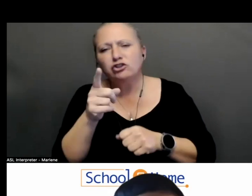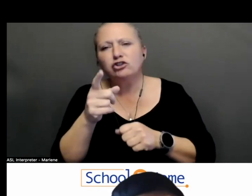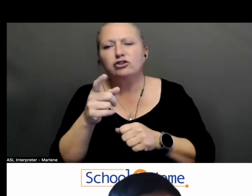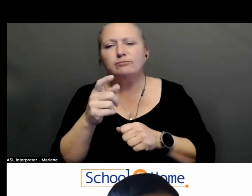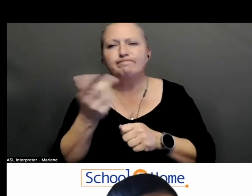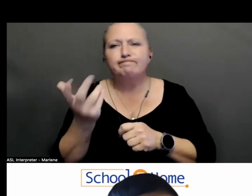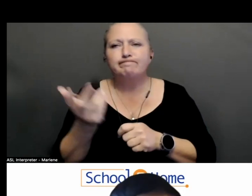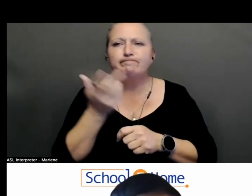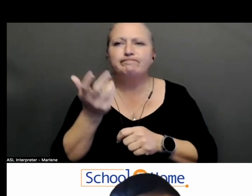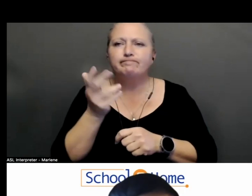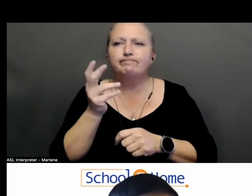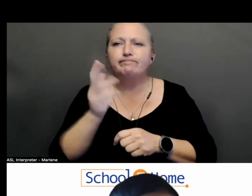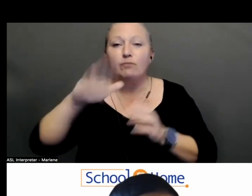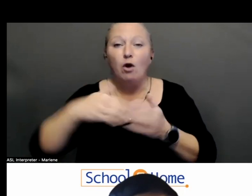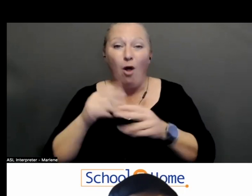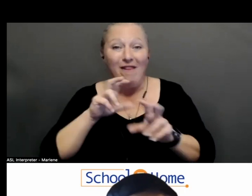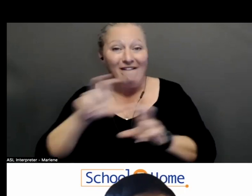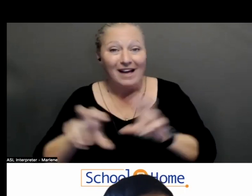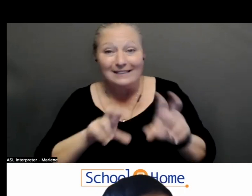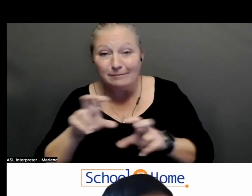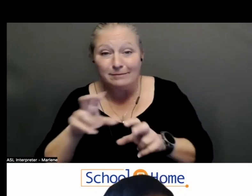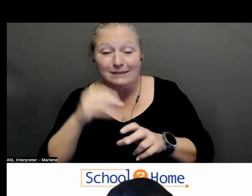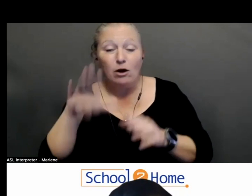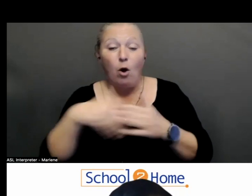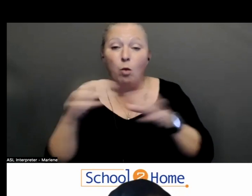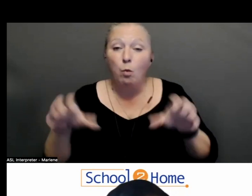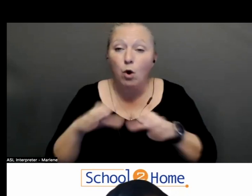you know, all of these investments that are being made and all the work and all the momentum